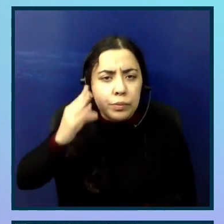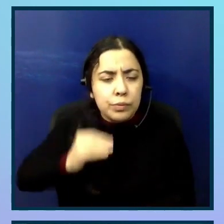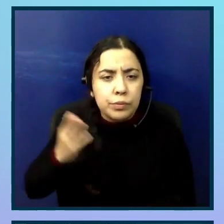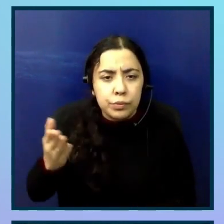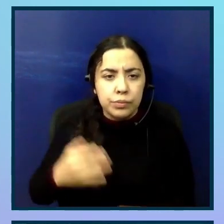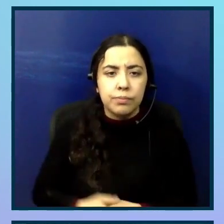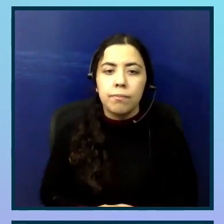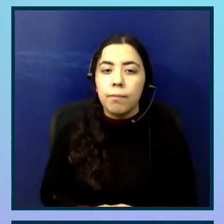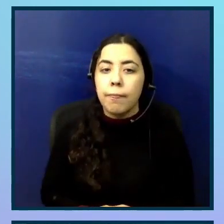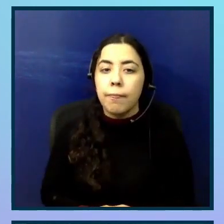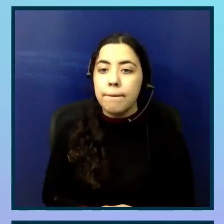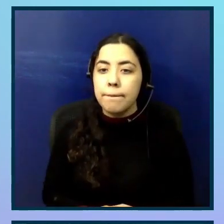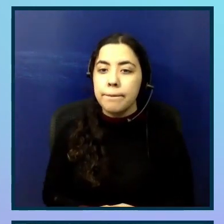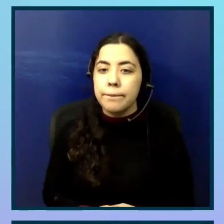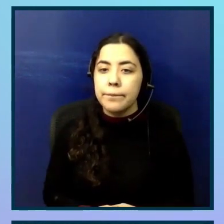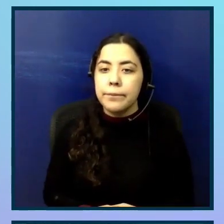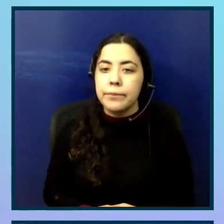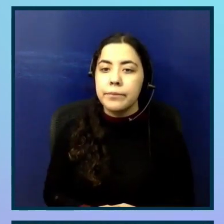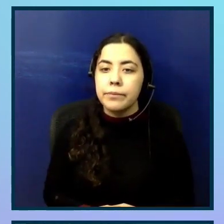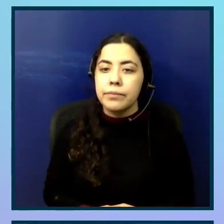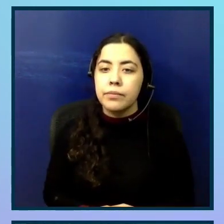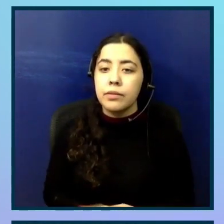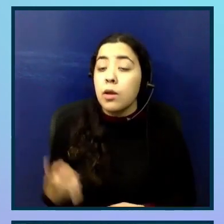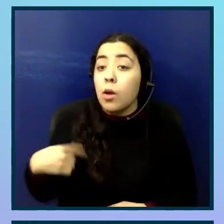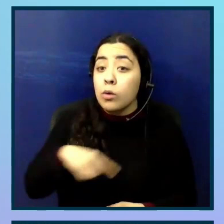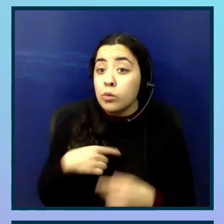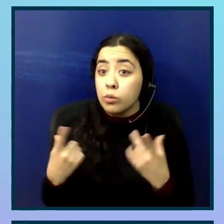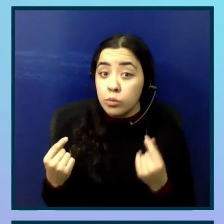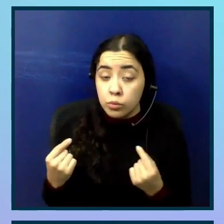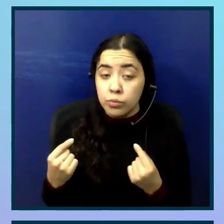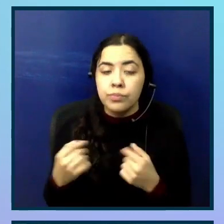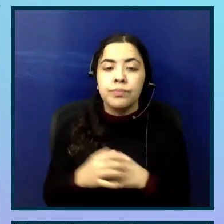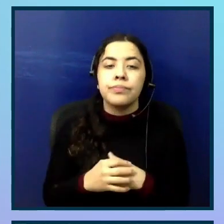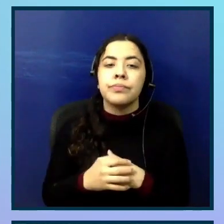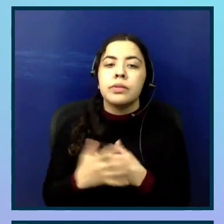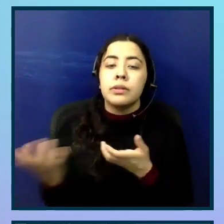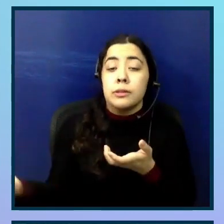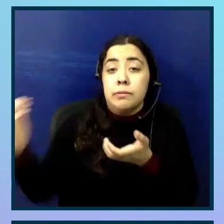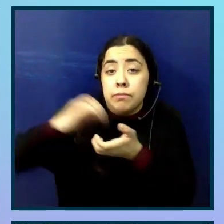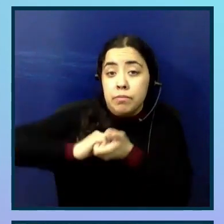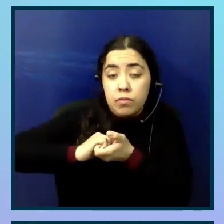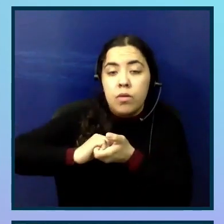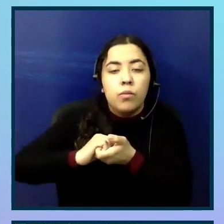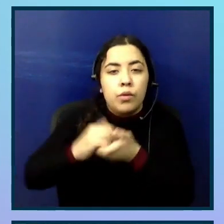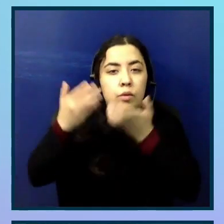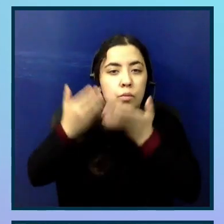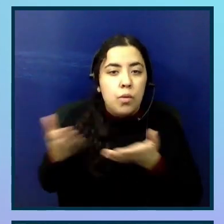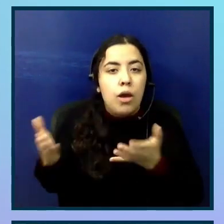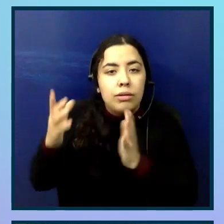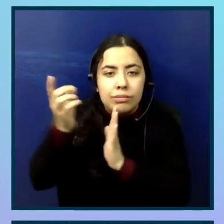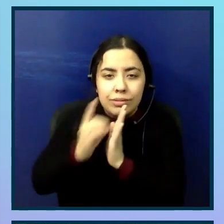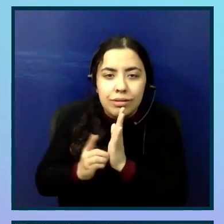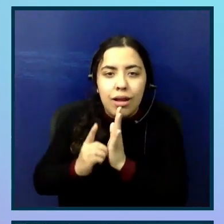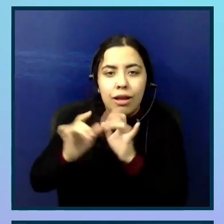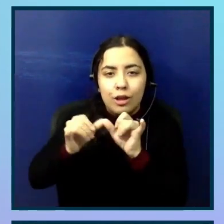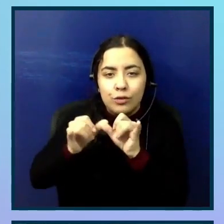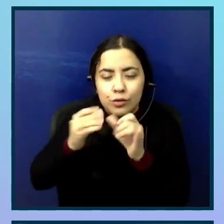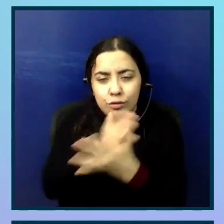So what we did was in partnership with product design and engineering across Slack,